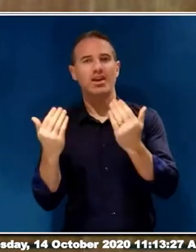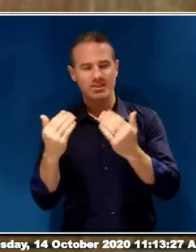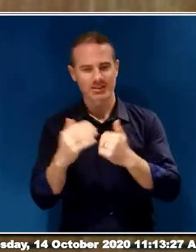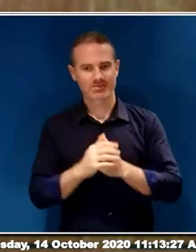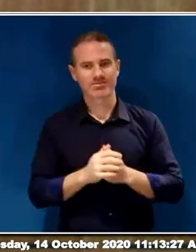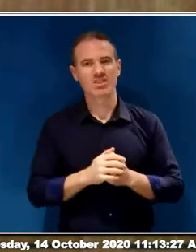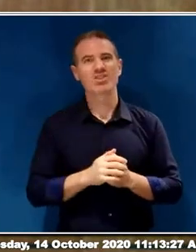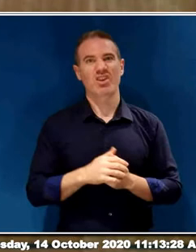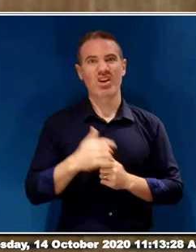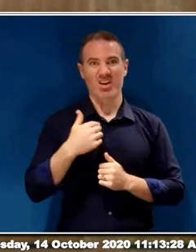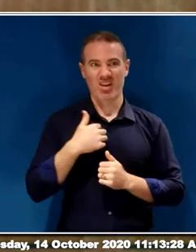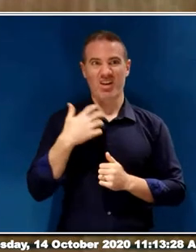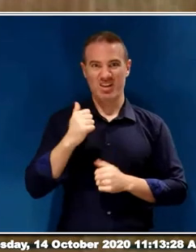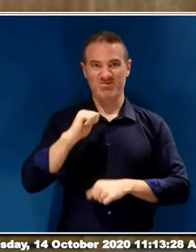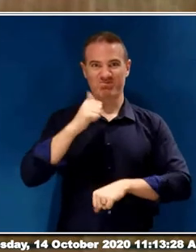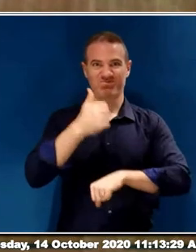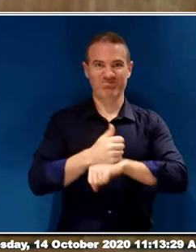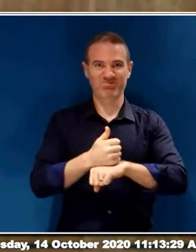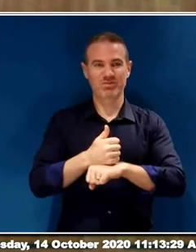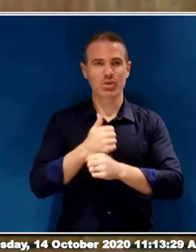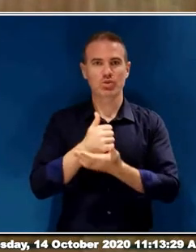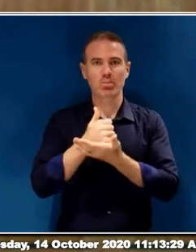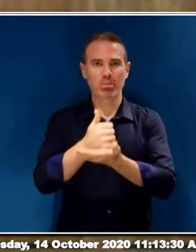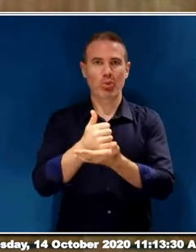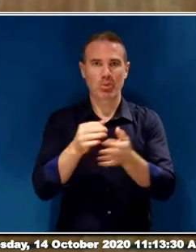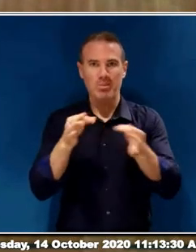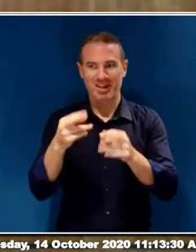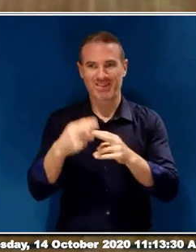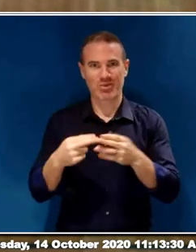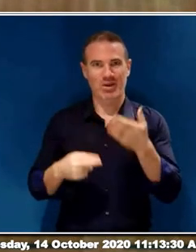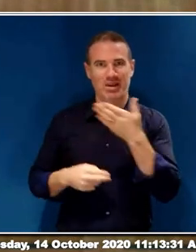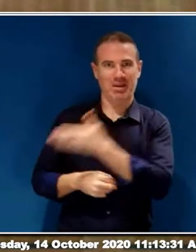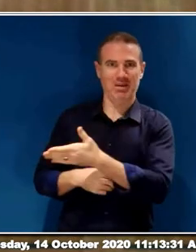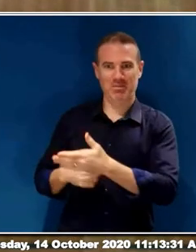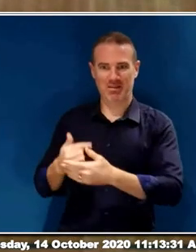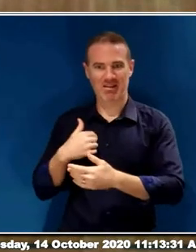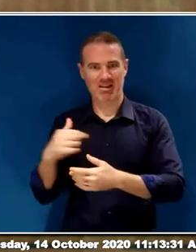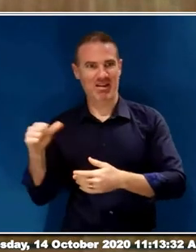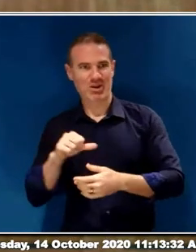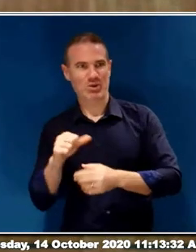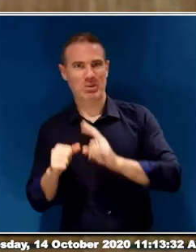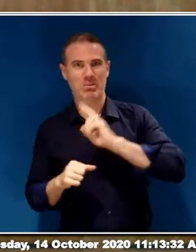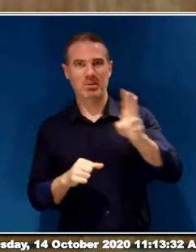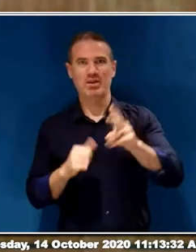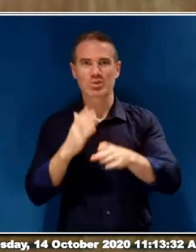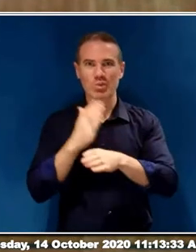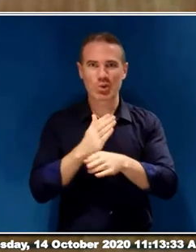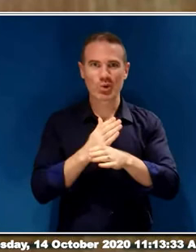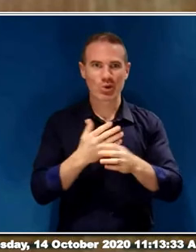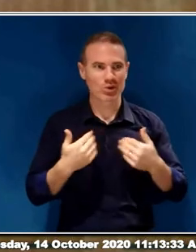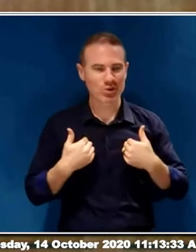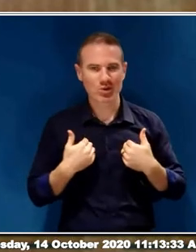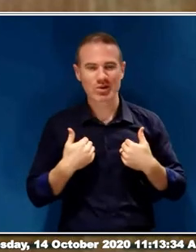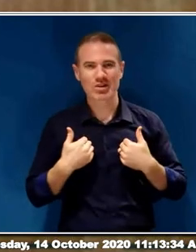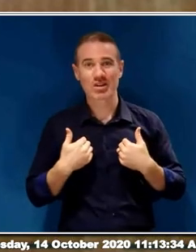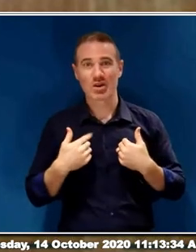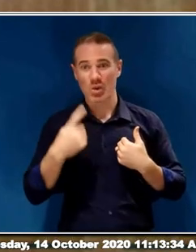and I needed to try to make a return to work. I had a week off work and in that week I tried to get information